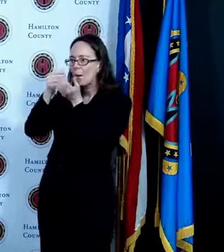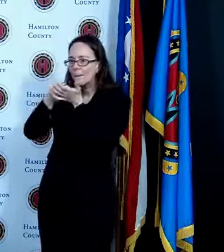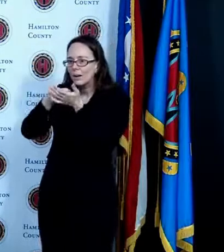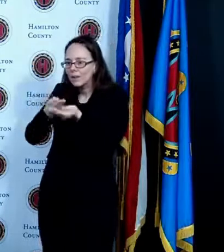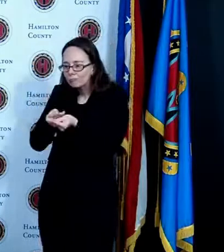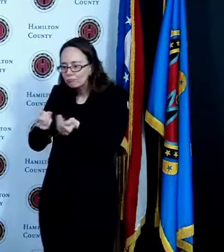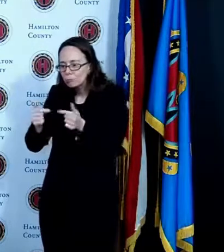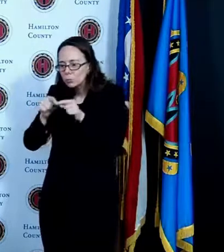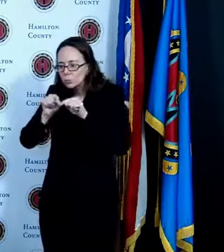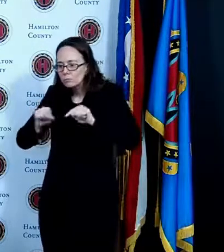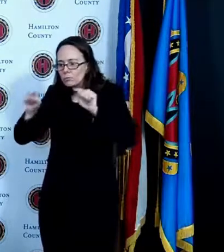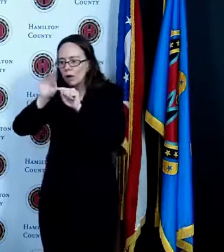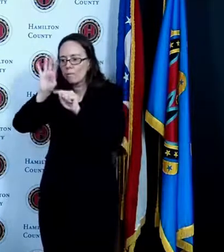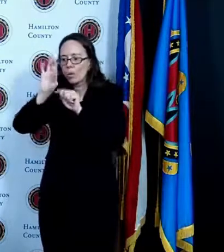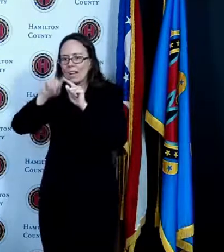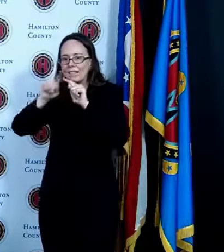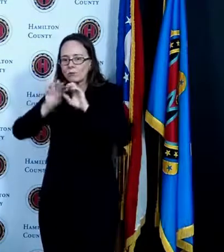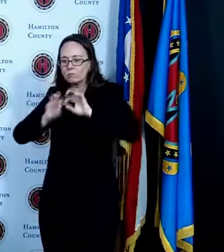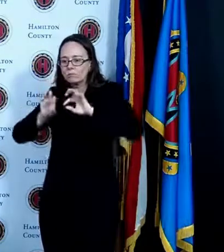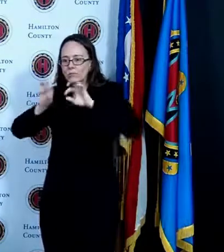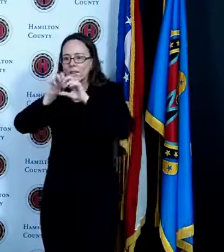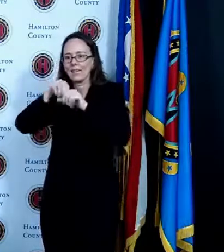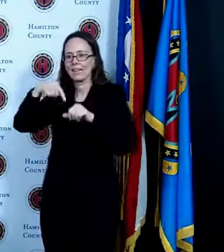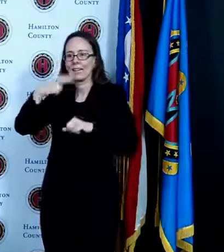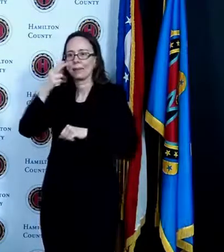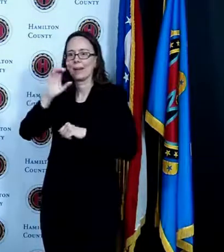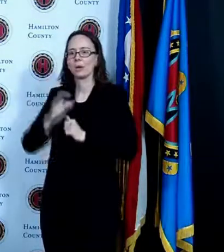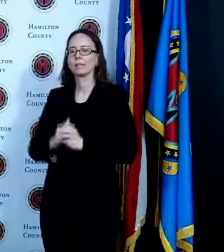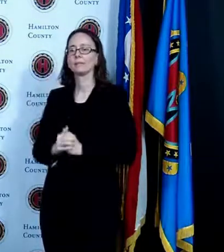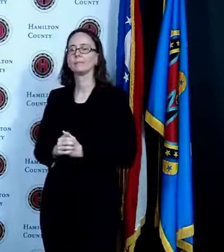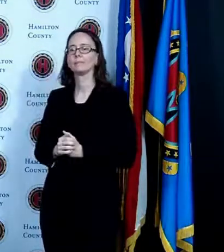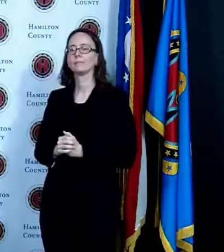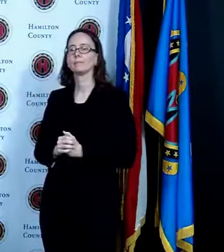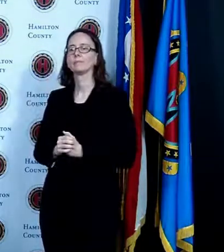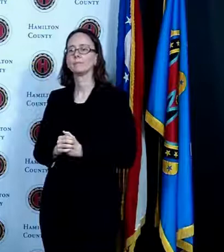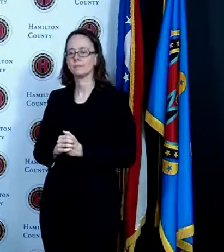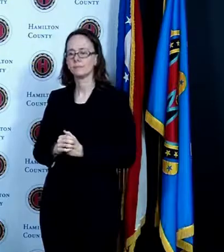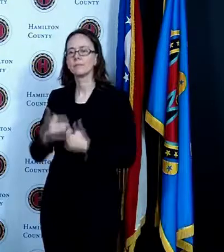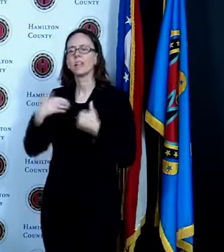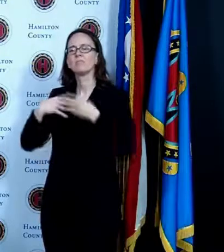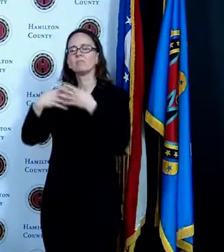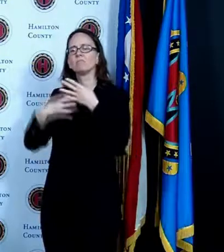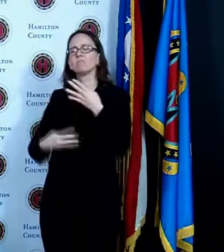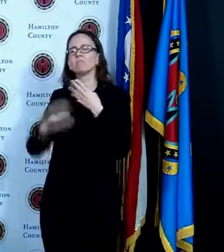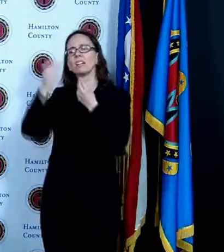breakdown but it is an example of the partnership between the county and all